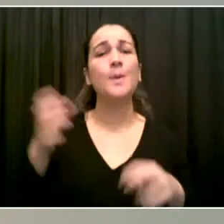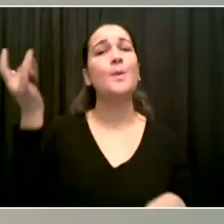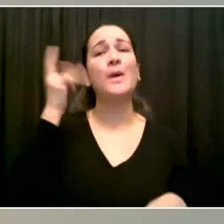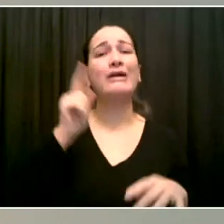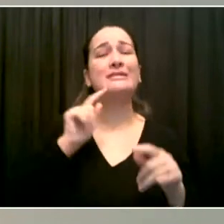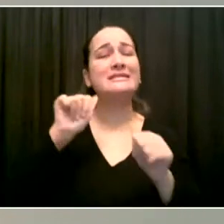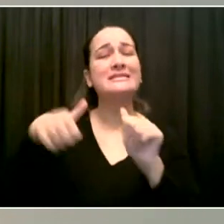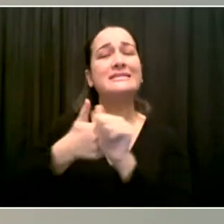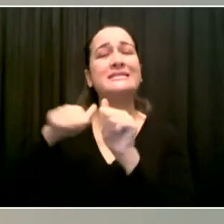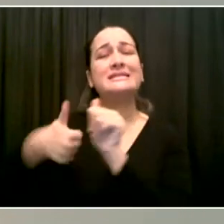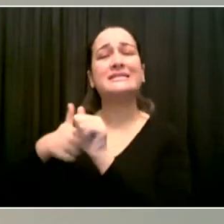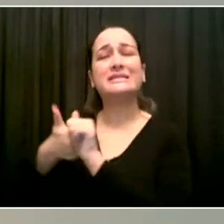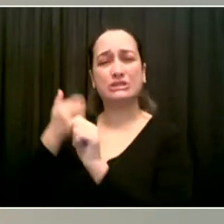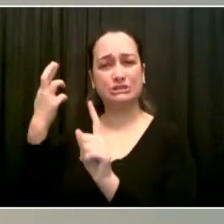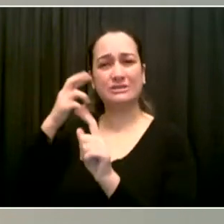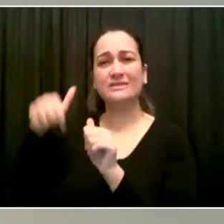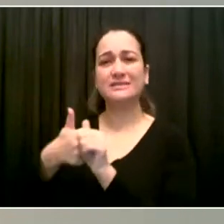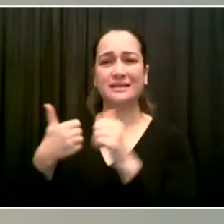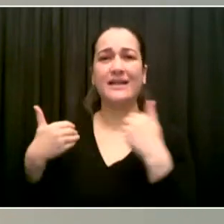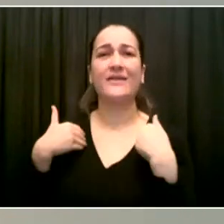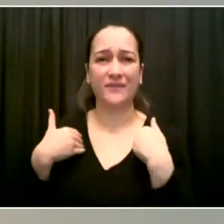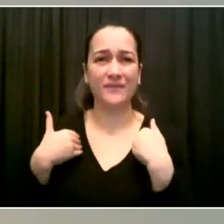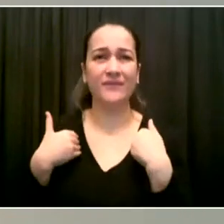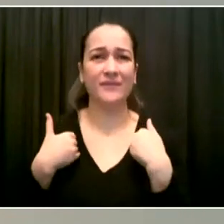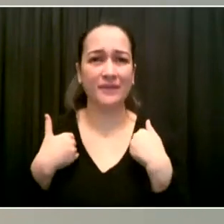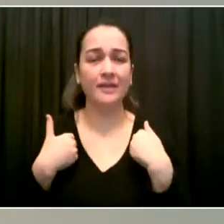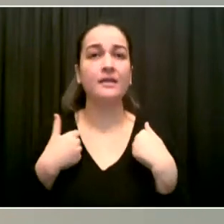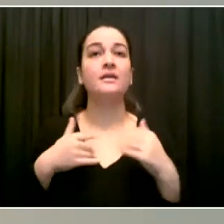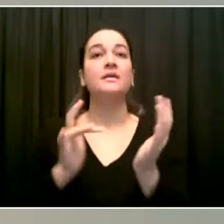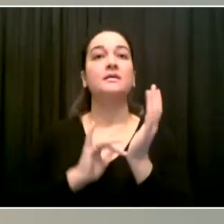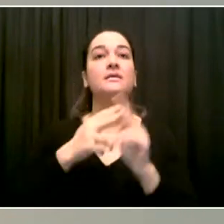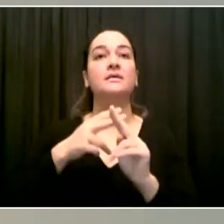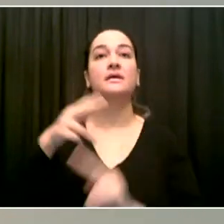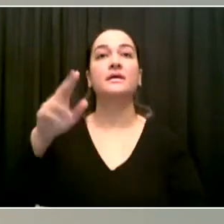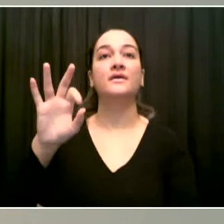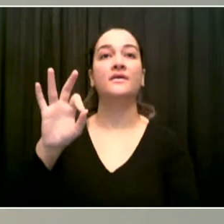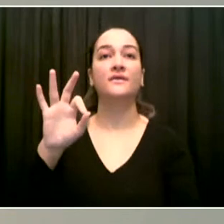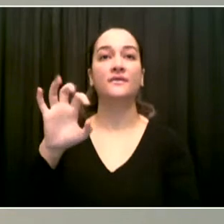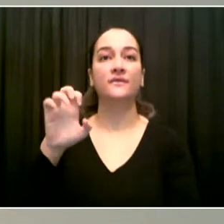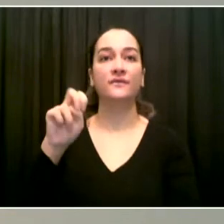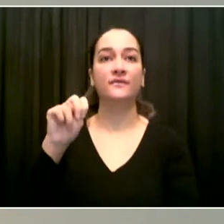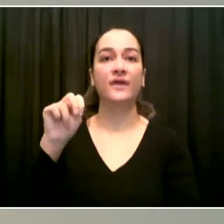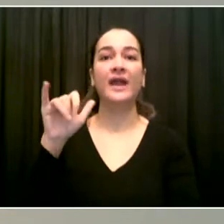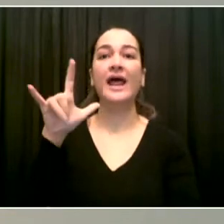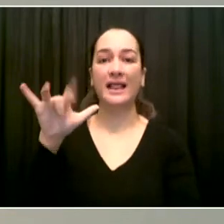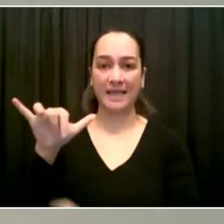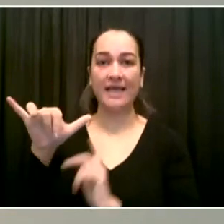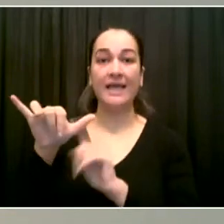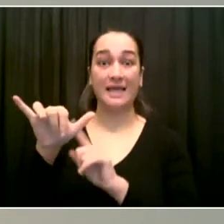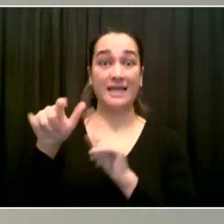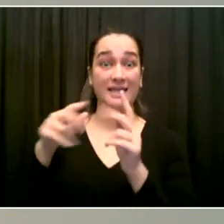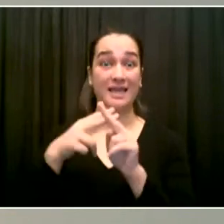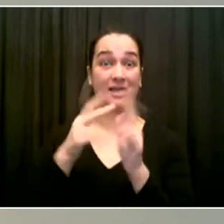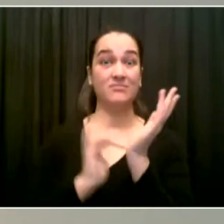DRUG SUPPLY AND OOPIOIDIDU SPPLY WHICH LEADS TO A